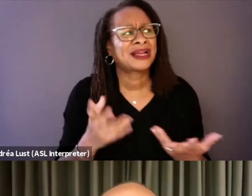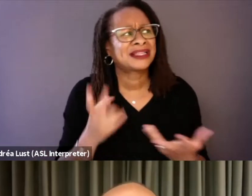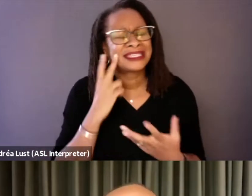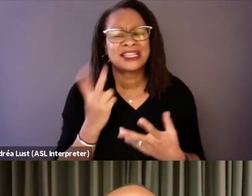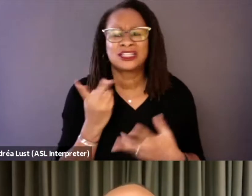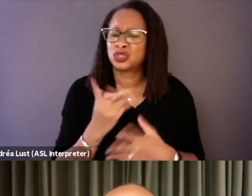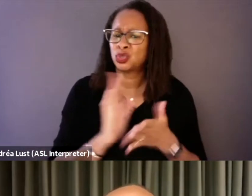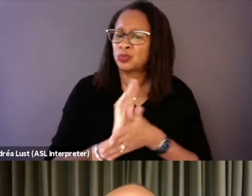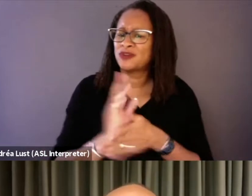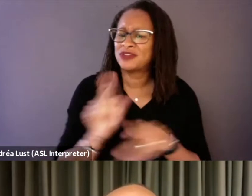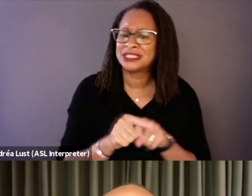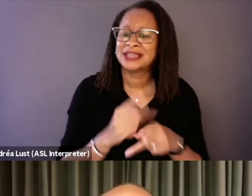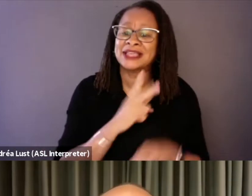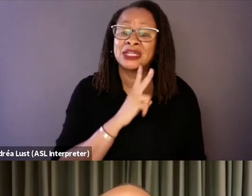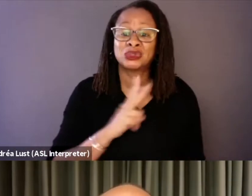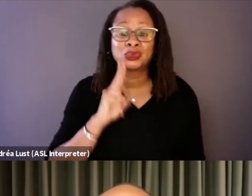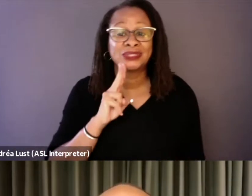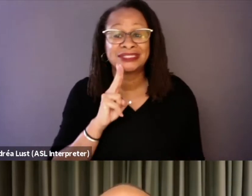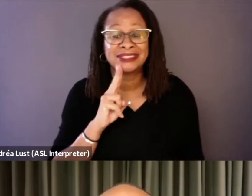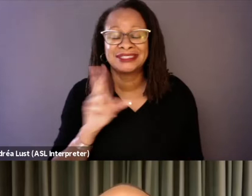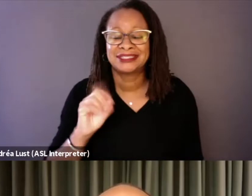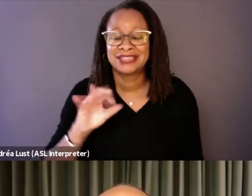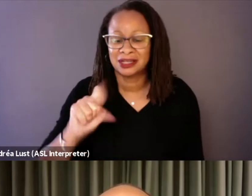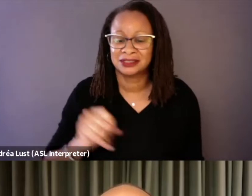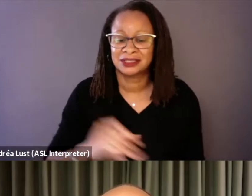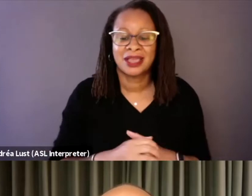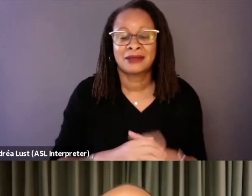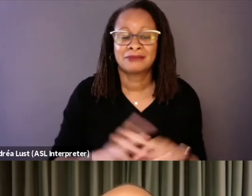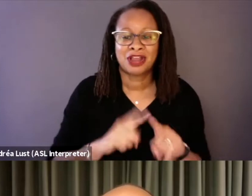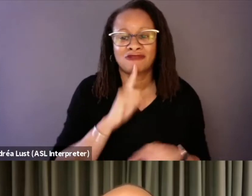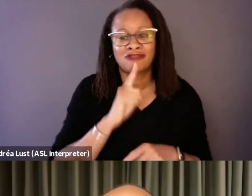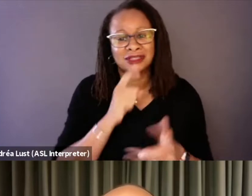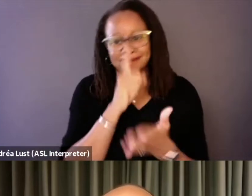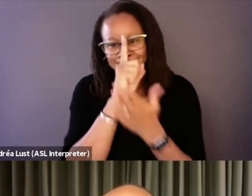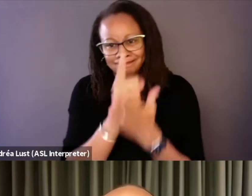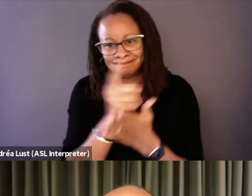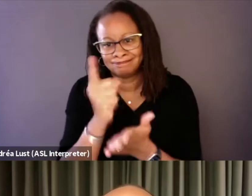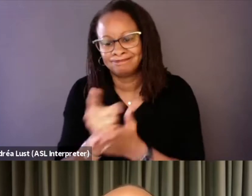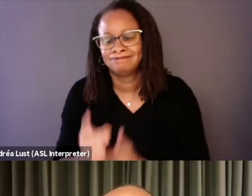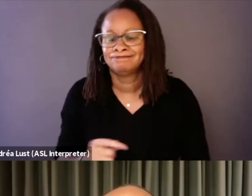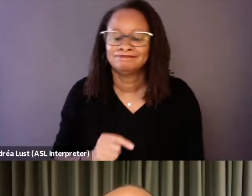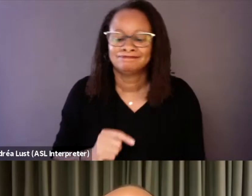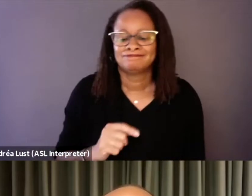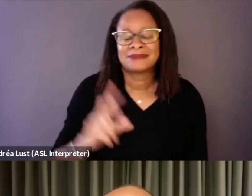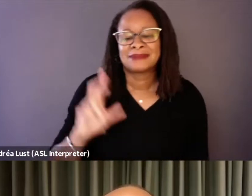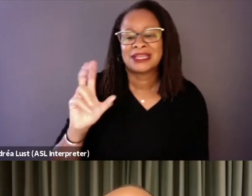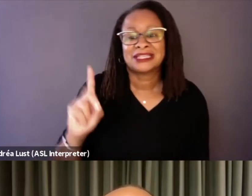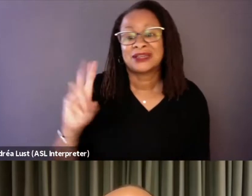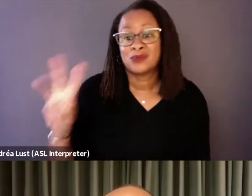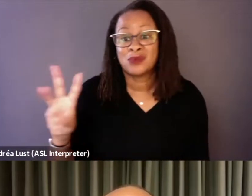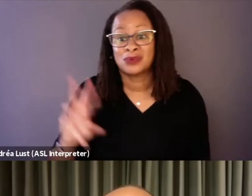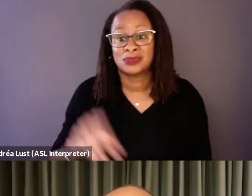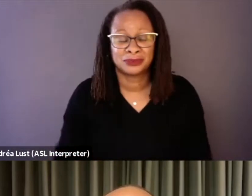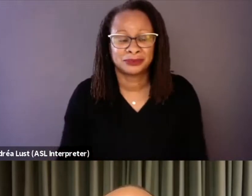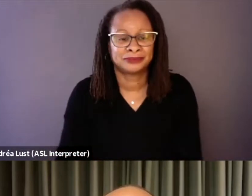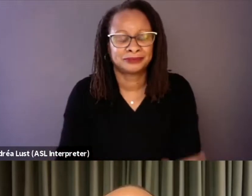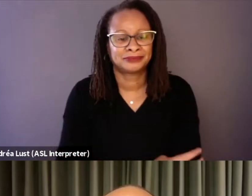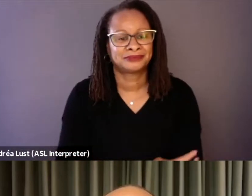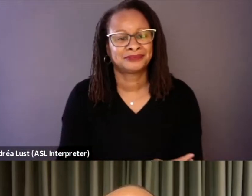twin dogs, although I really love Wojnarowicz. It's really great. What was it like to be in New York around the time